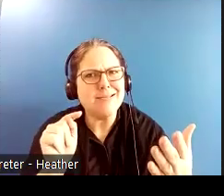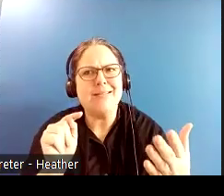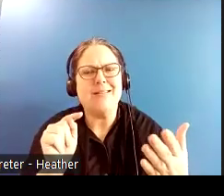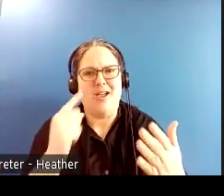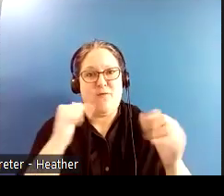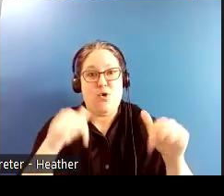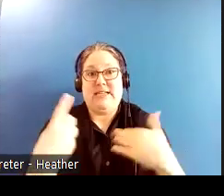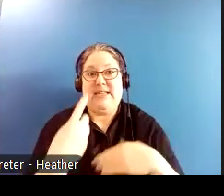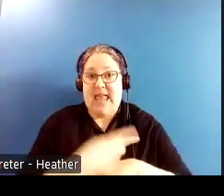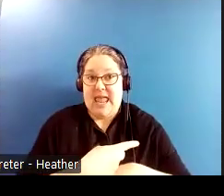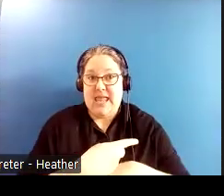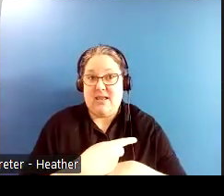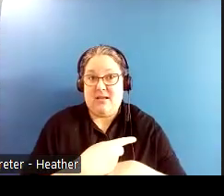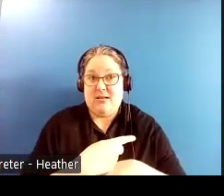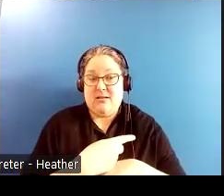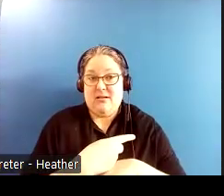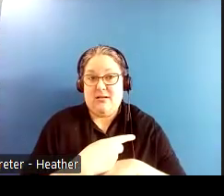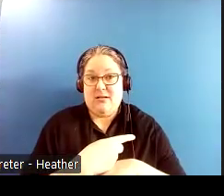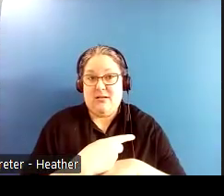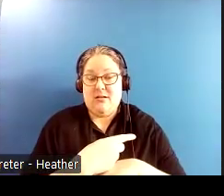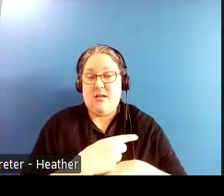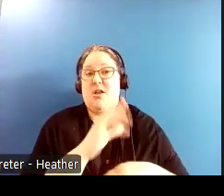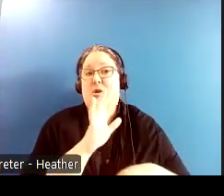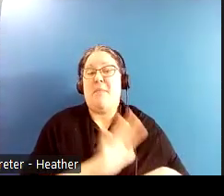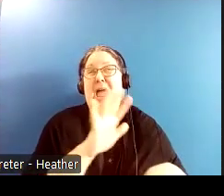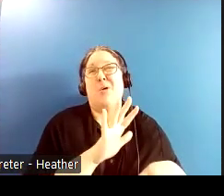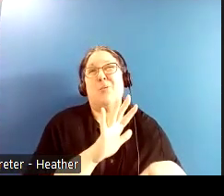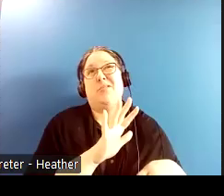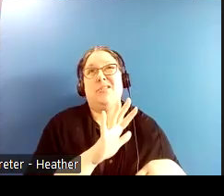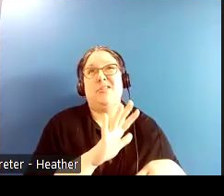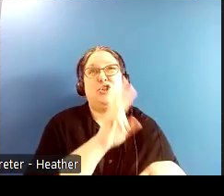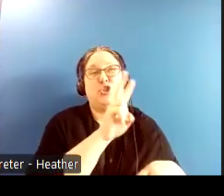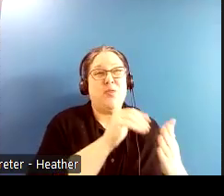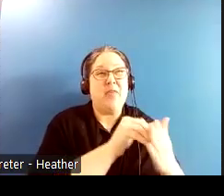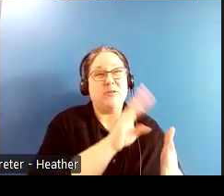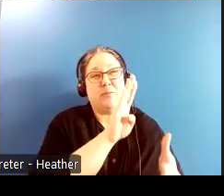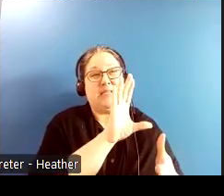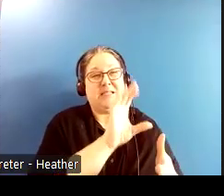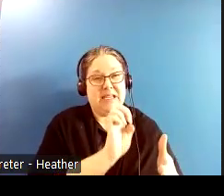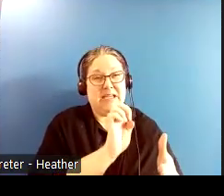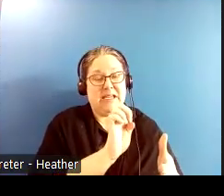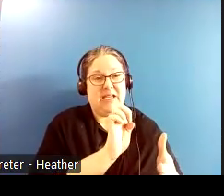today is that we go from roughly 2,00 uh B.CE CE where we see the rind papyrus describing